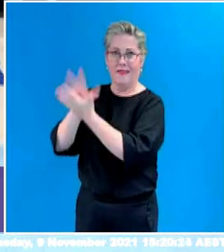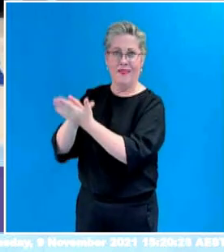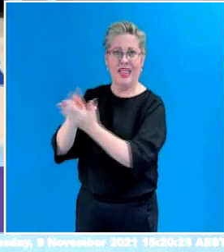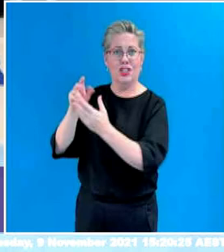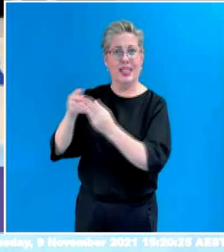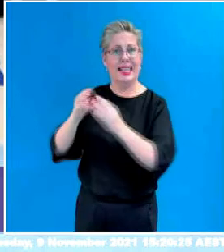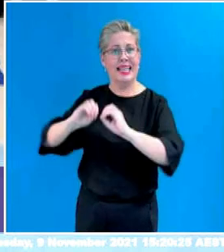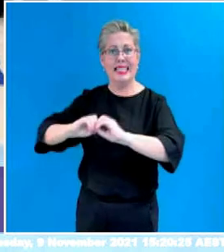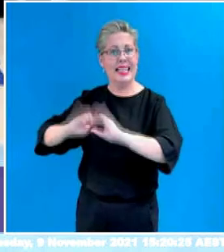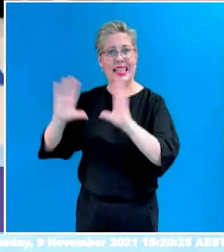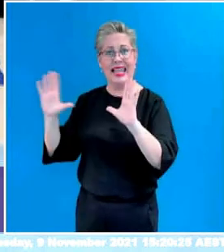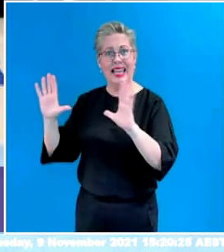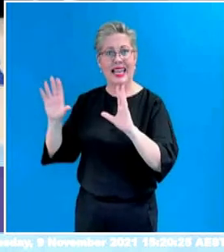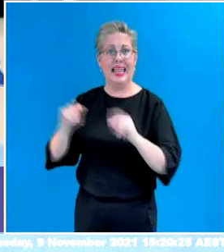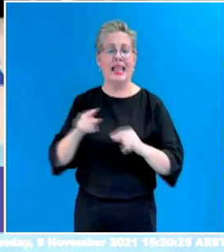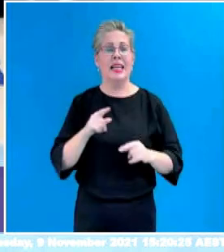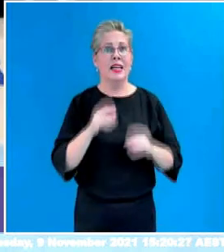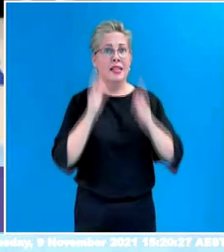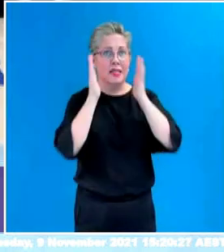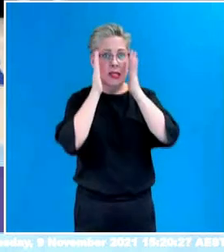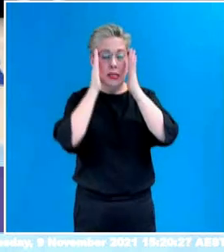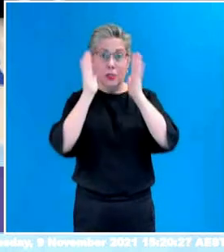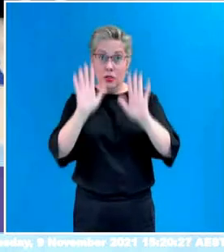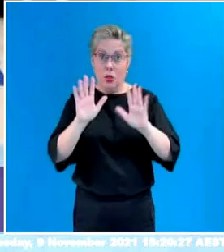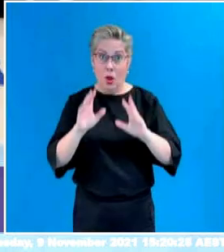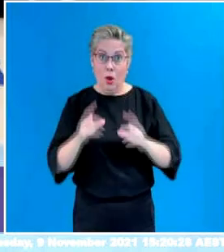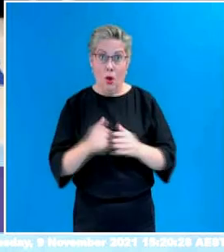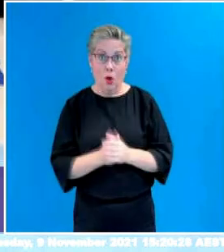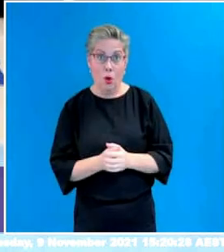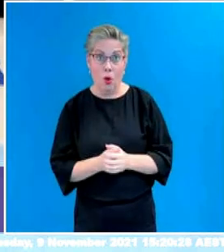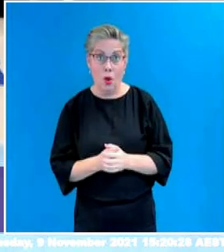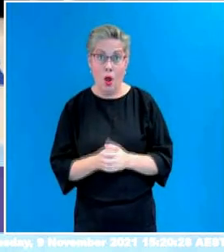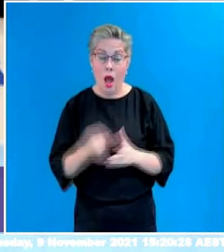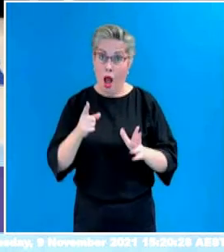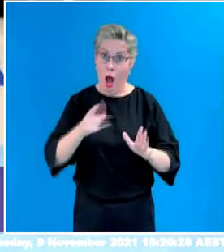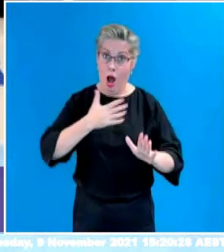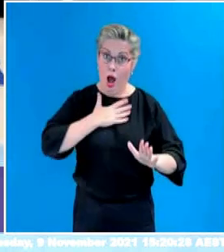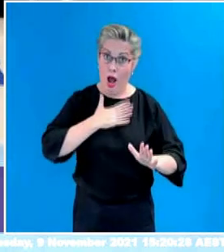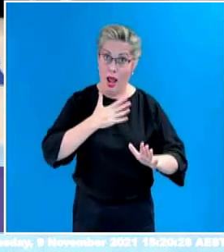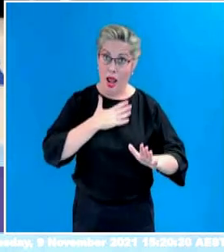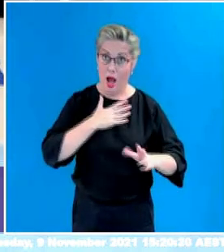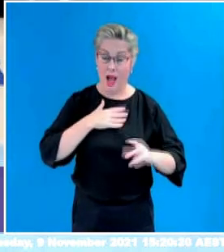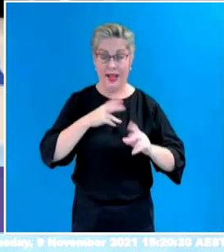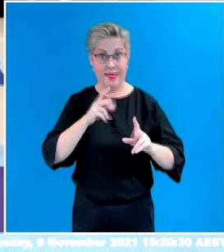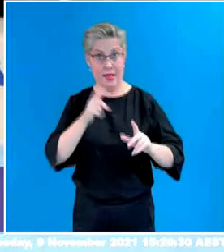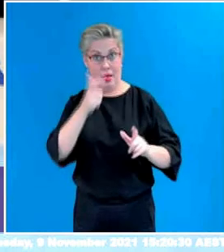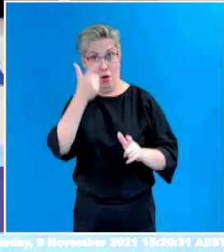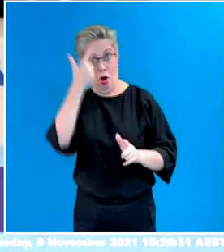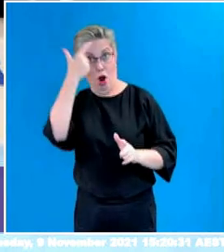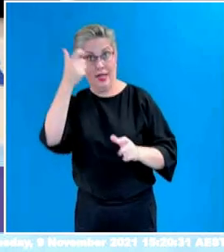So I think as a framing concept, personally I prefer the inclusive equality concept, I think that's more intuitive for